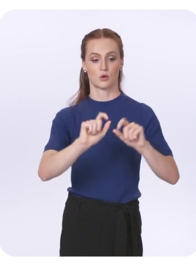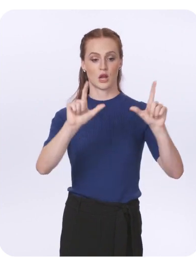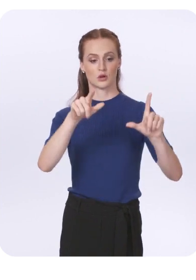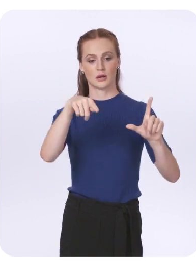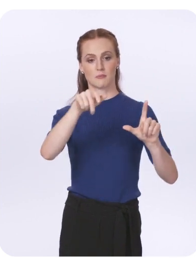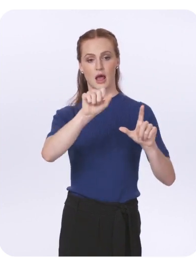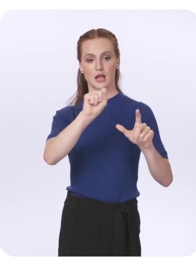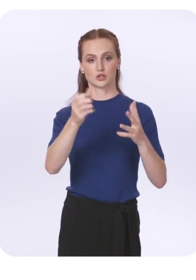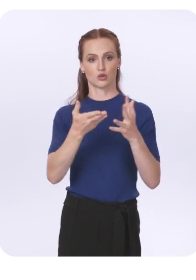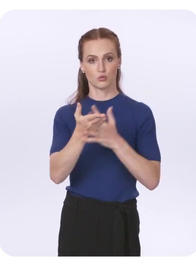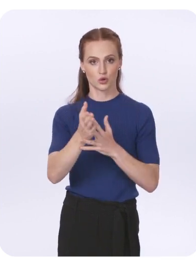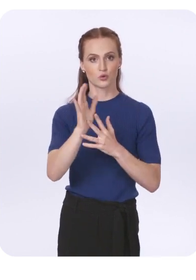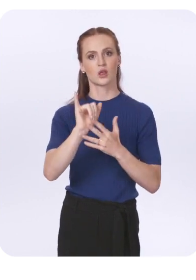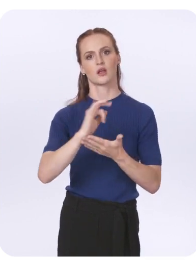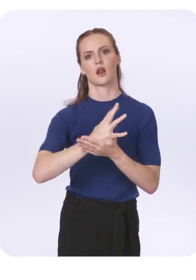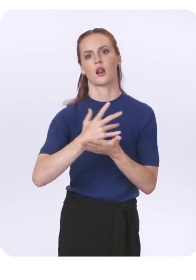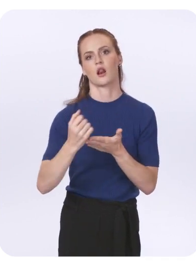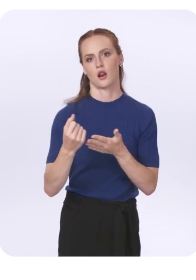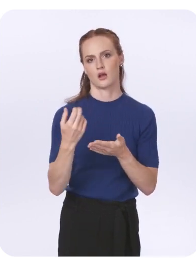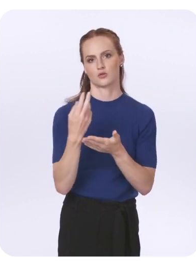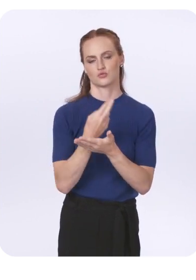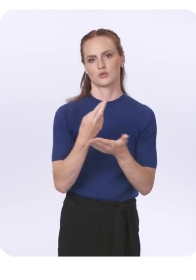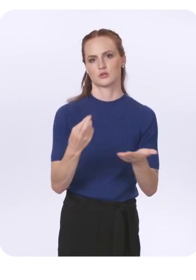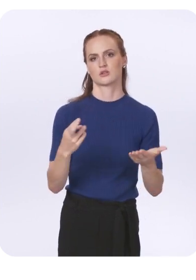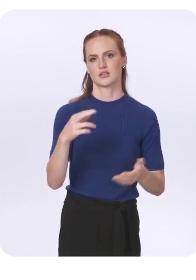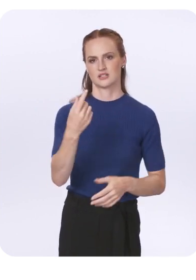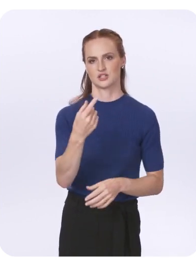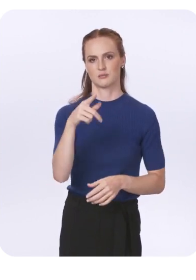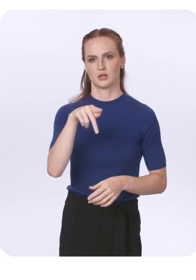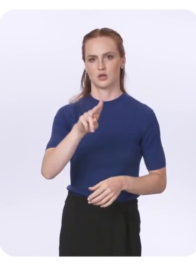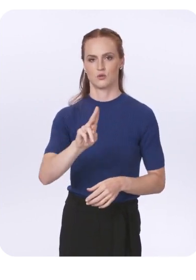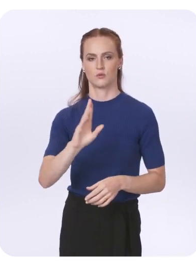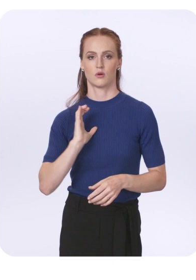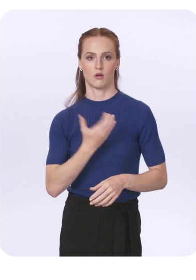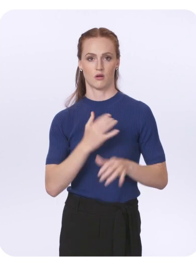Rendering pass through consumes some resources on the GPU on our systems end too.